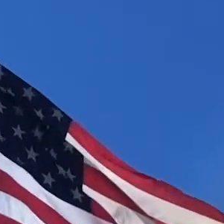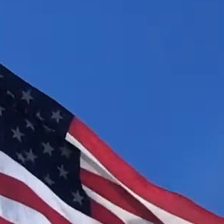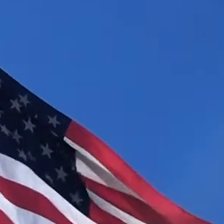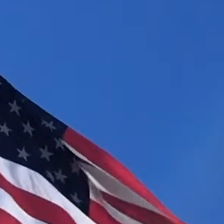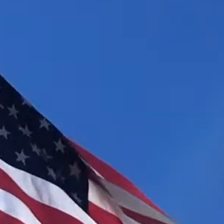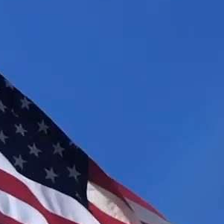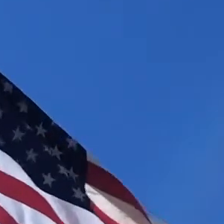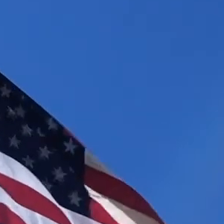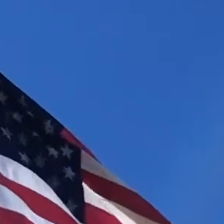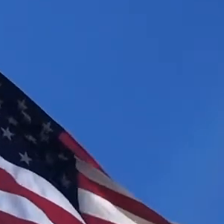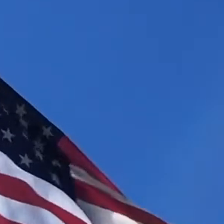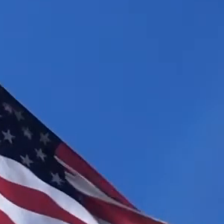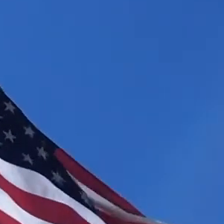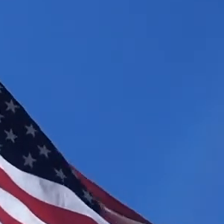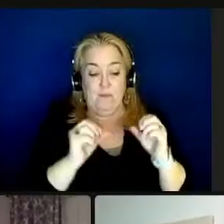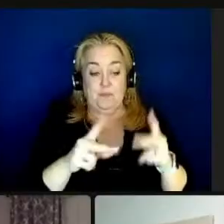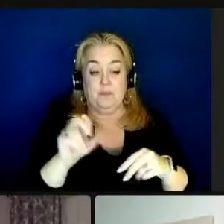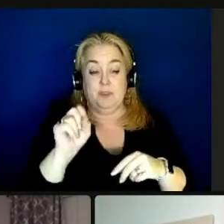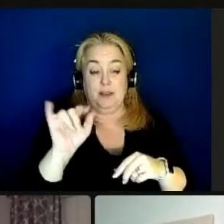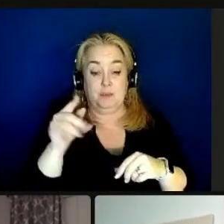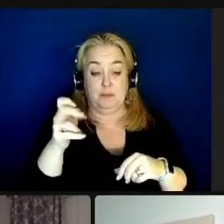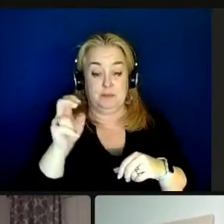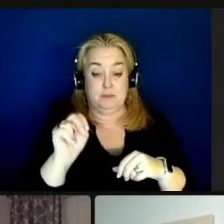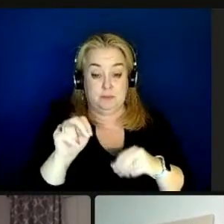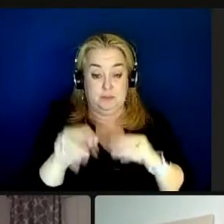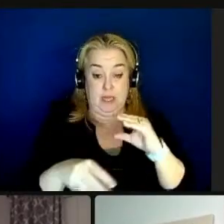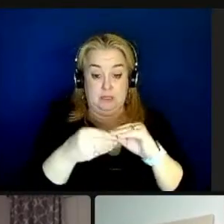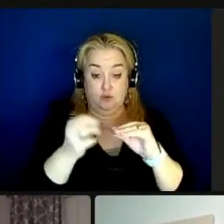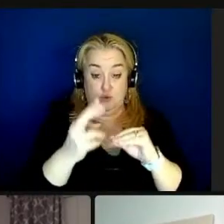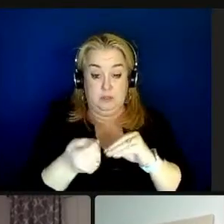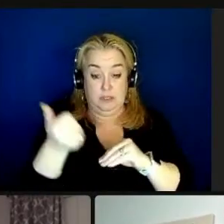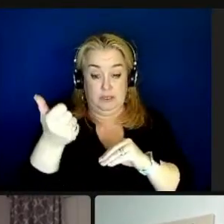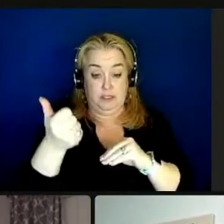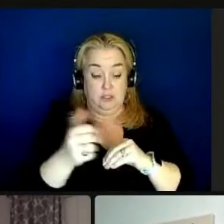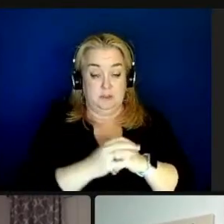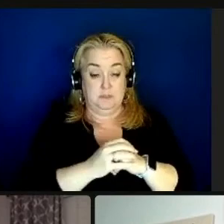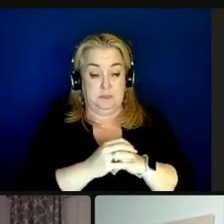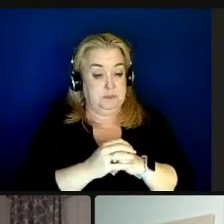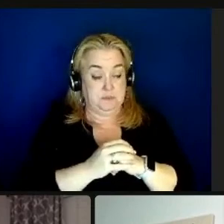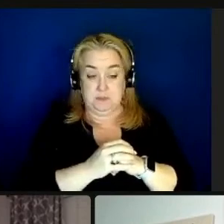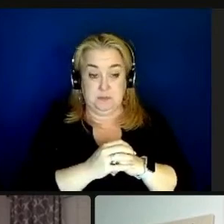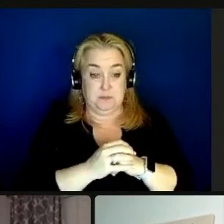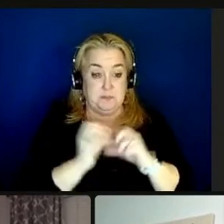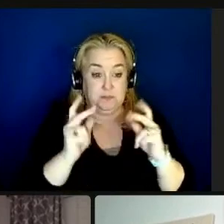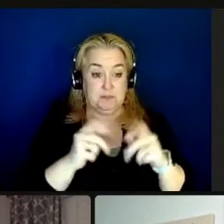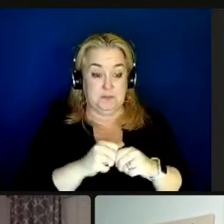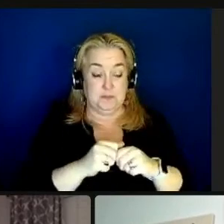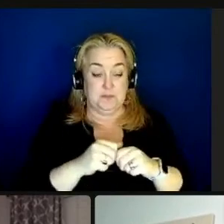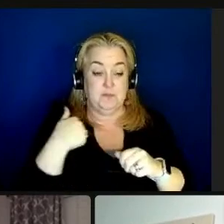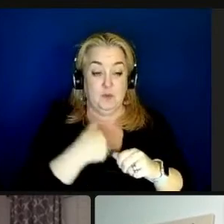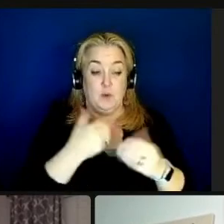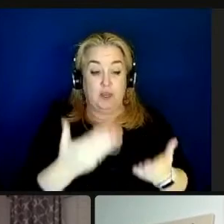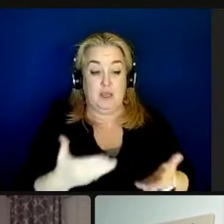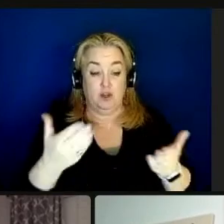LIBERTY. THANK YOU.